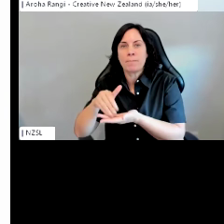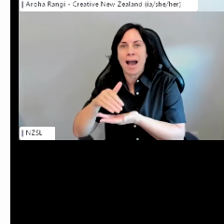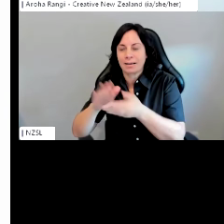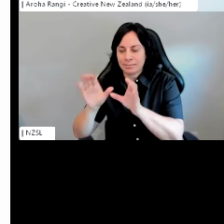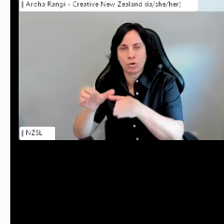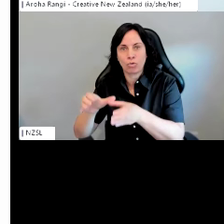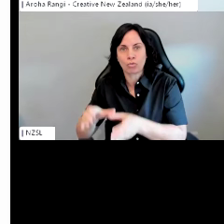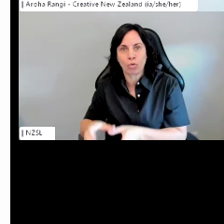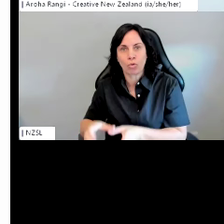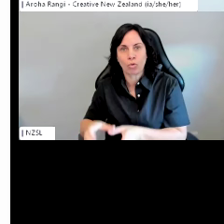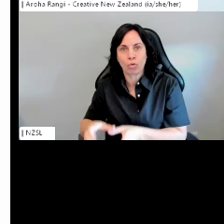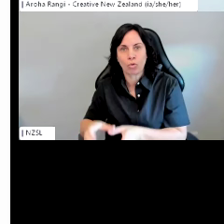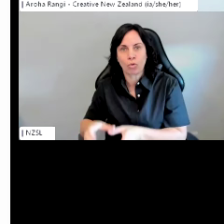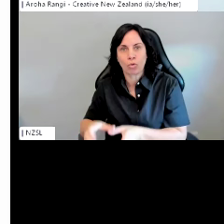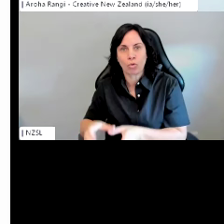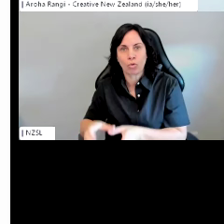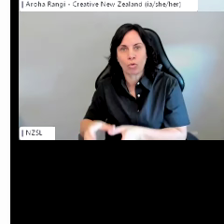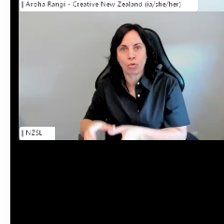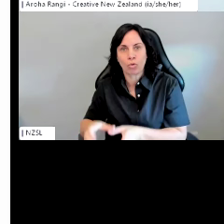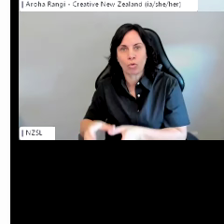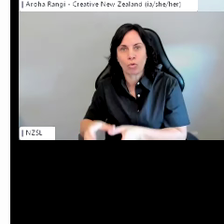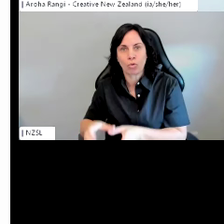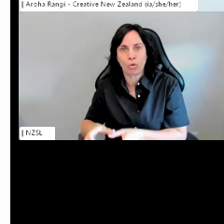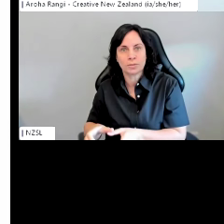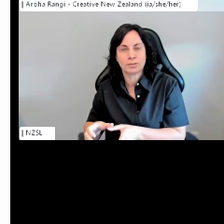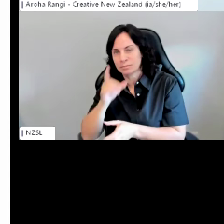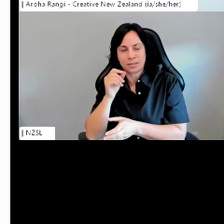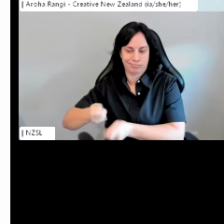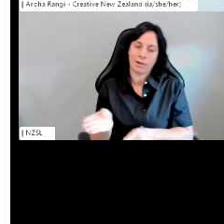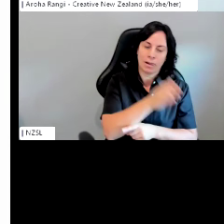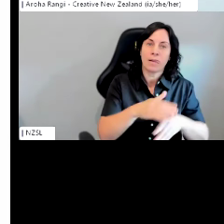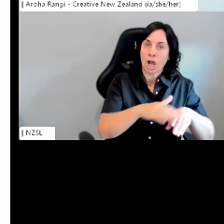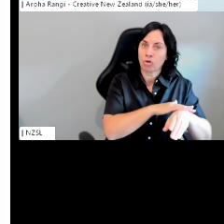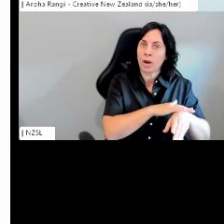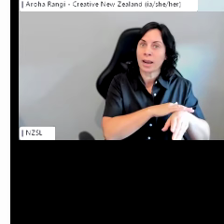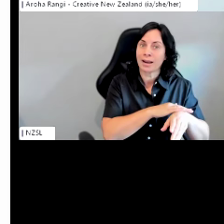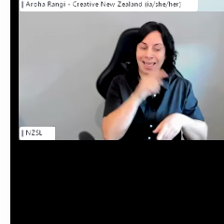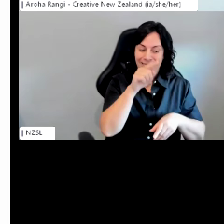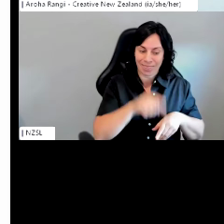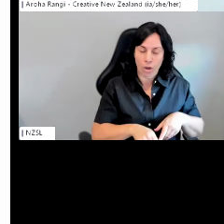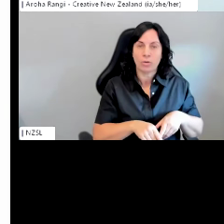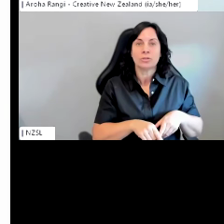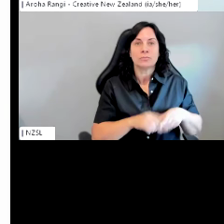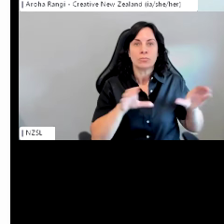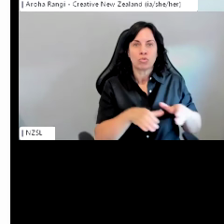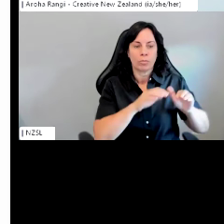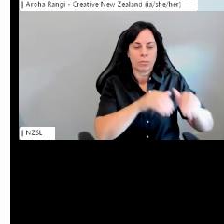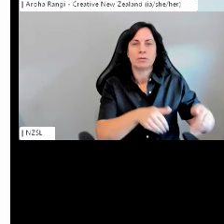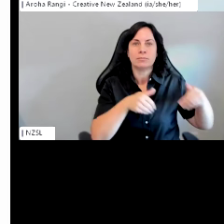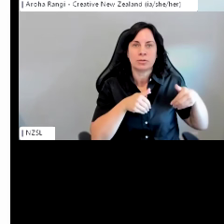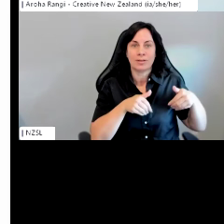uh the uh green on the left are the lapsed markets. This is so this is how many people